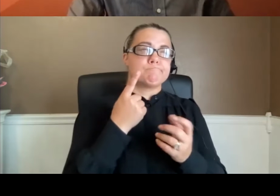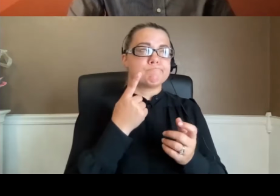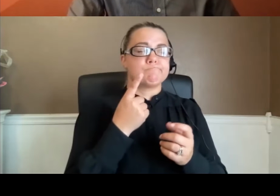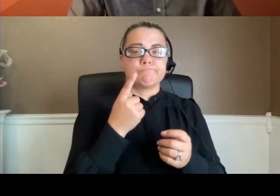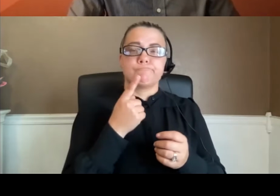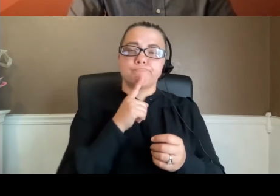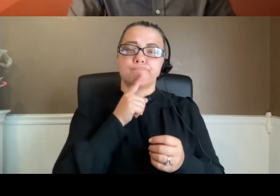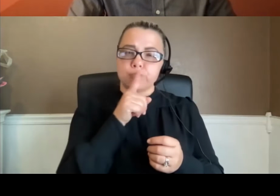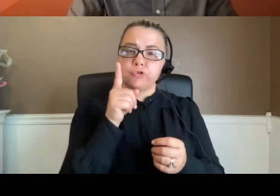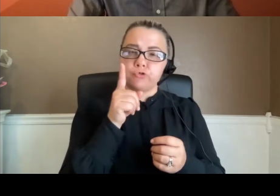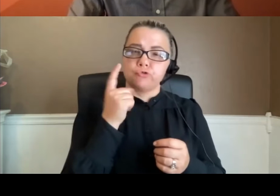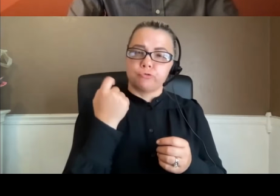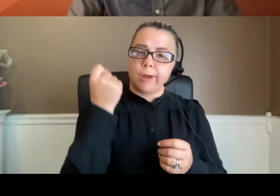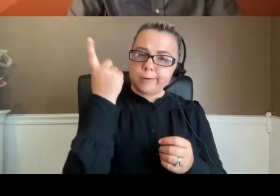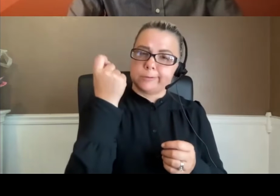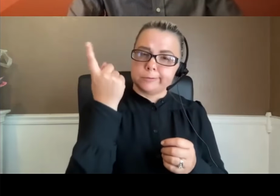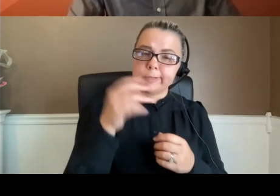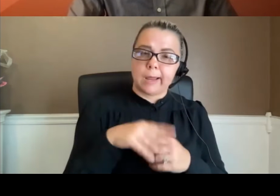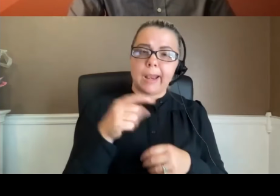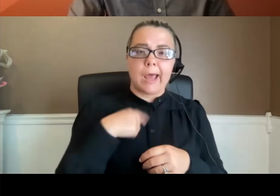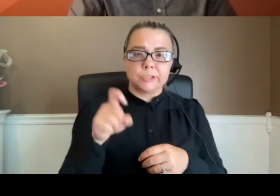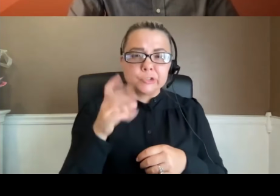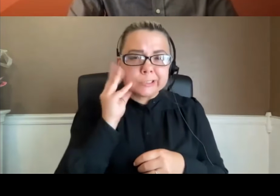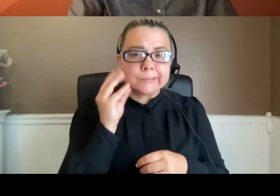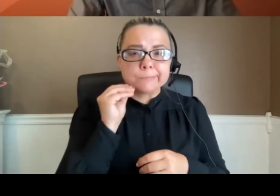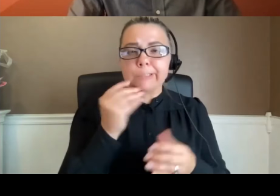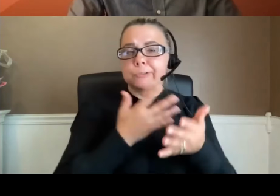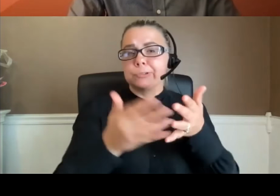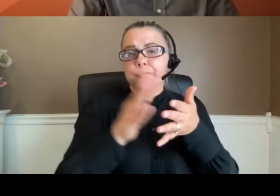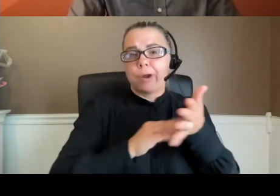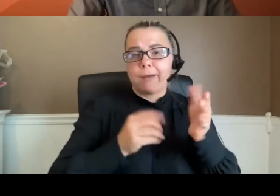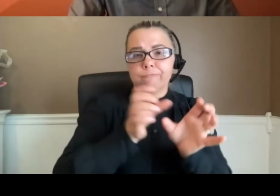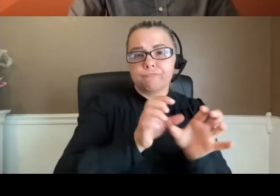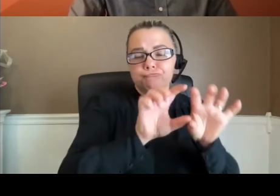to be experiencing. I'm somehow experiencing a bar graph, something about a structure and